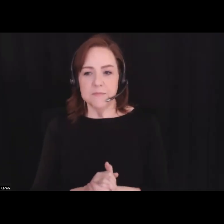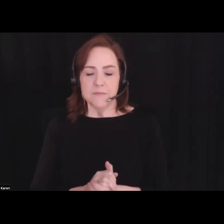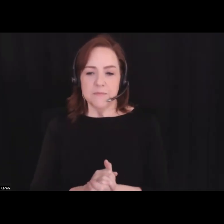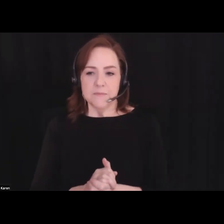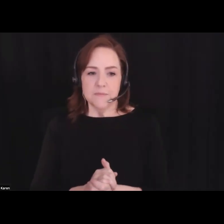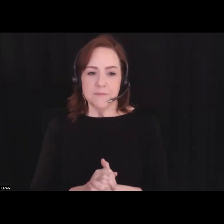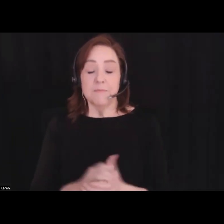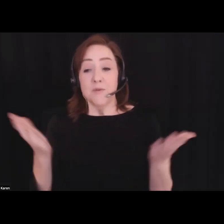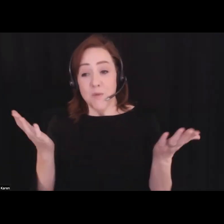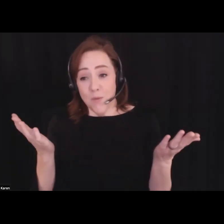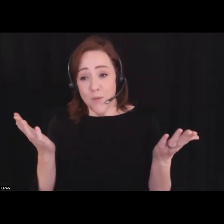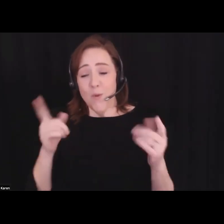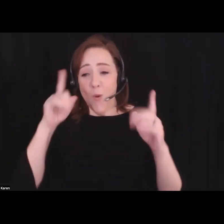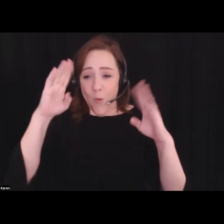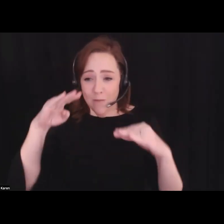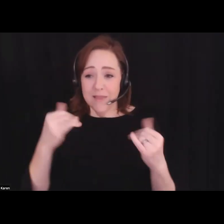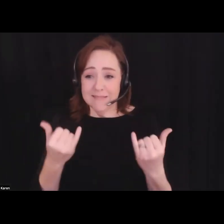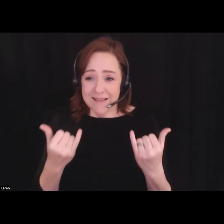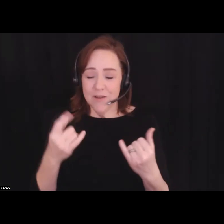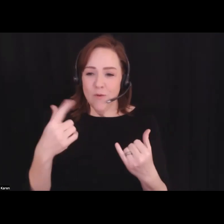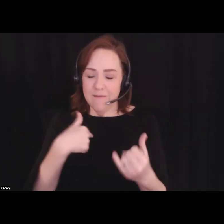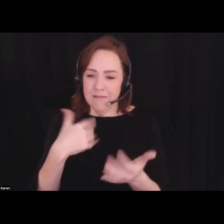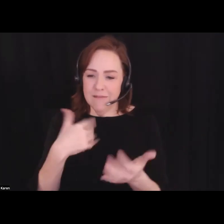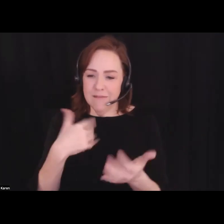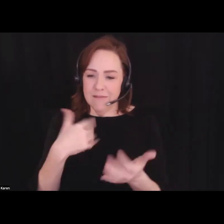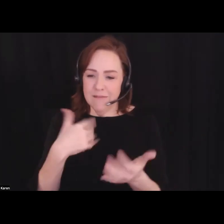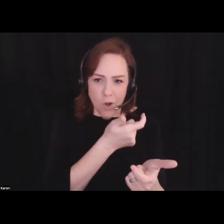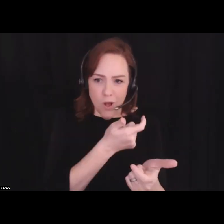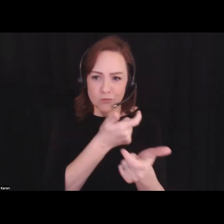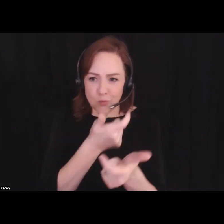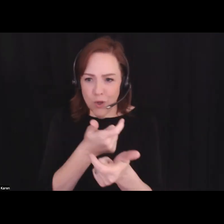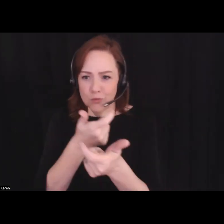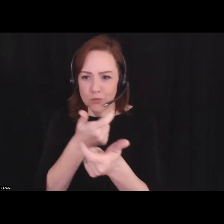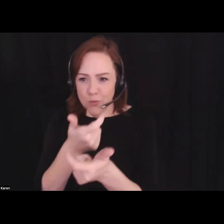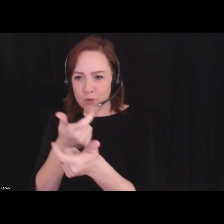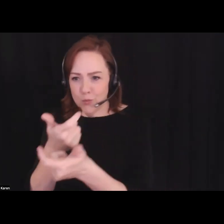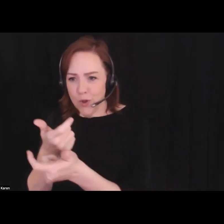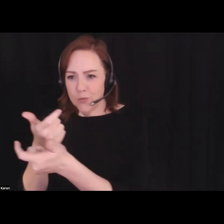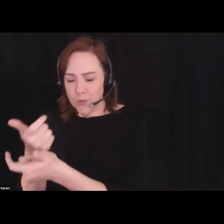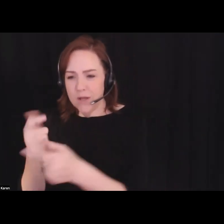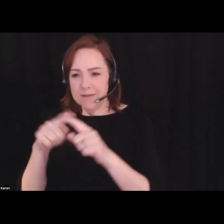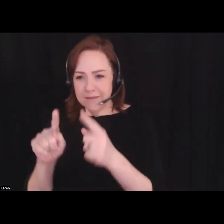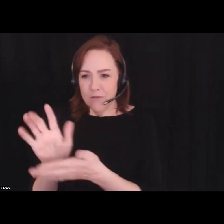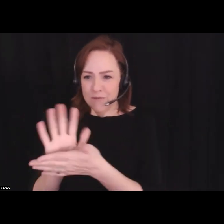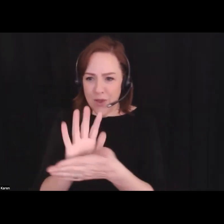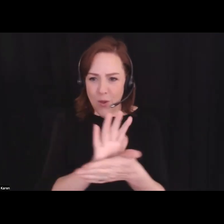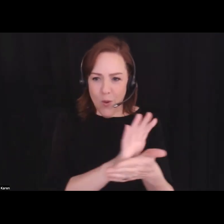so hopefully today you had a chance through watching those different videos a little bit